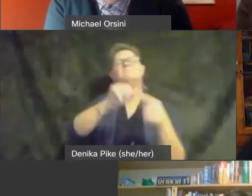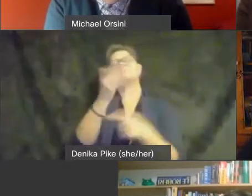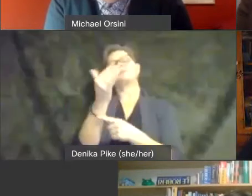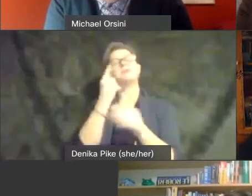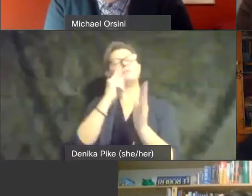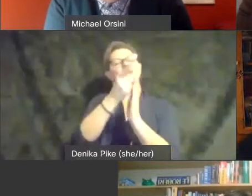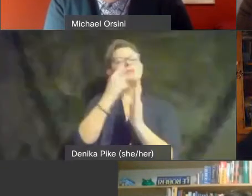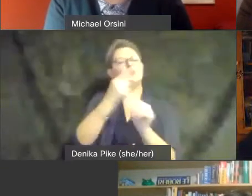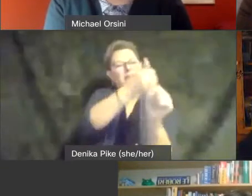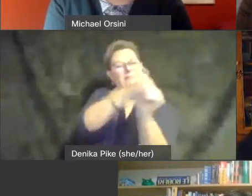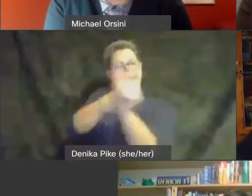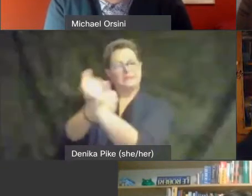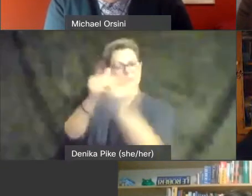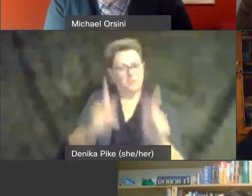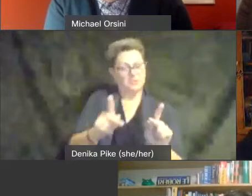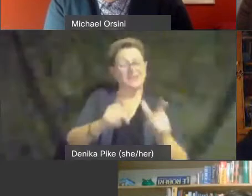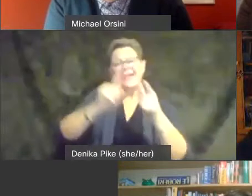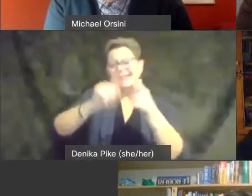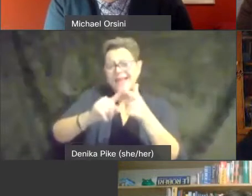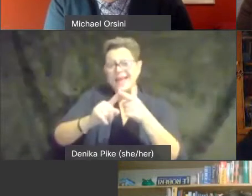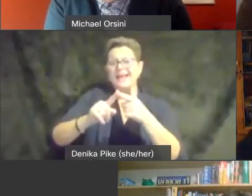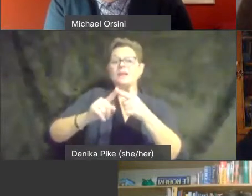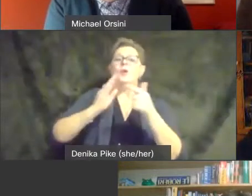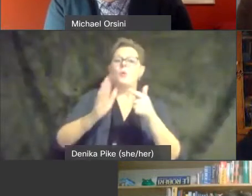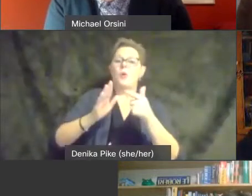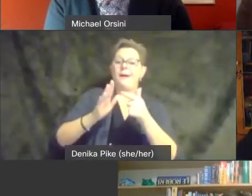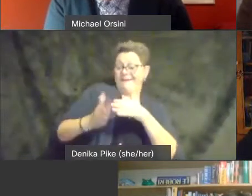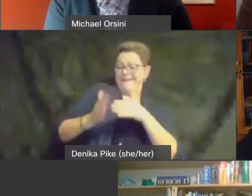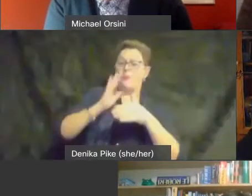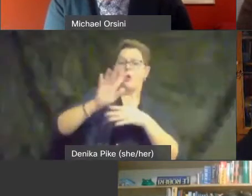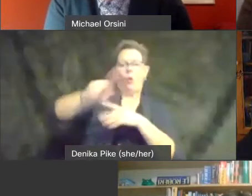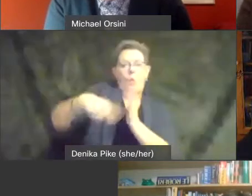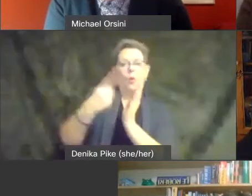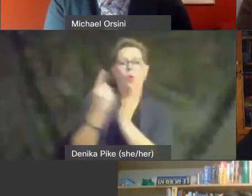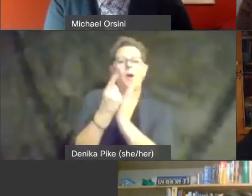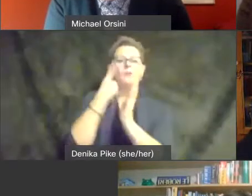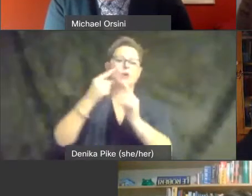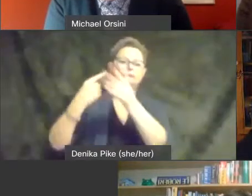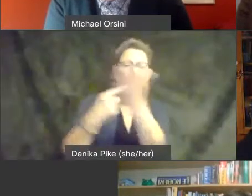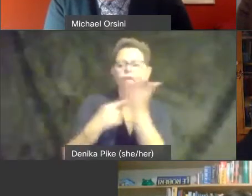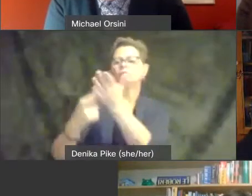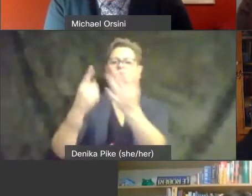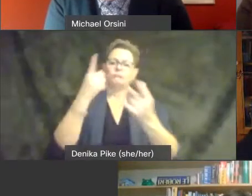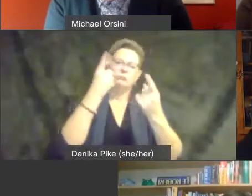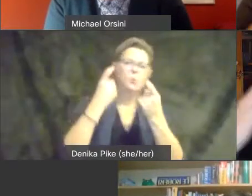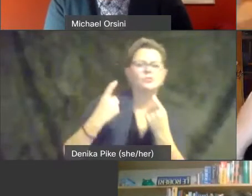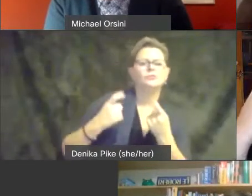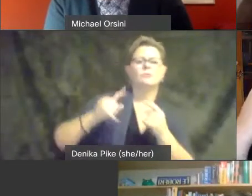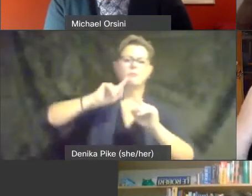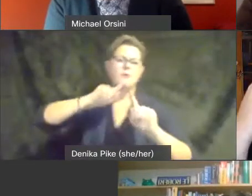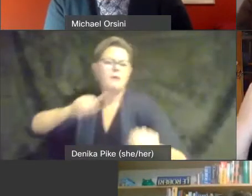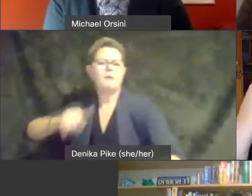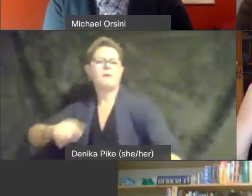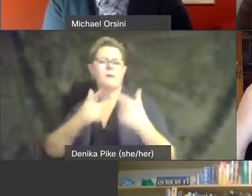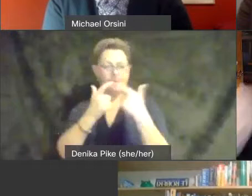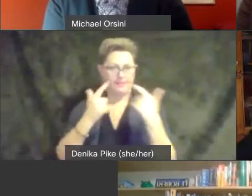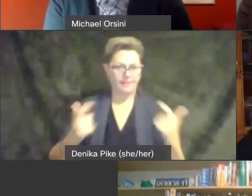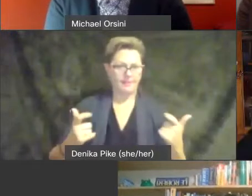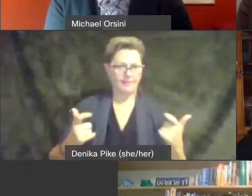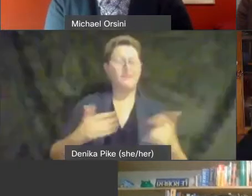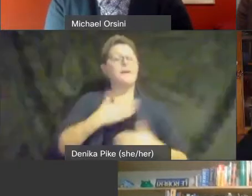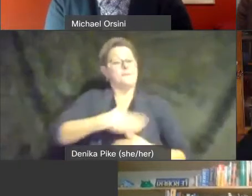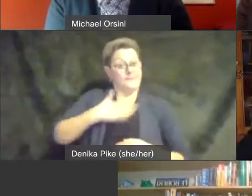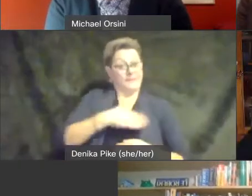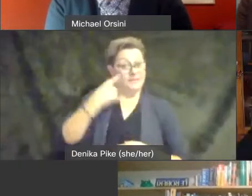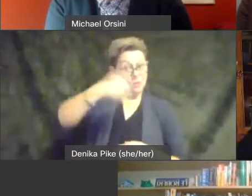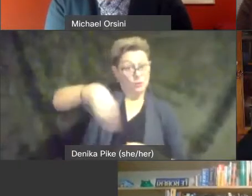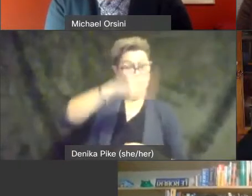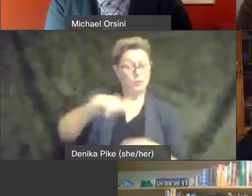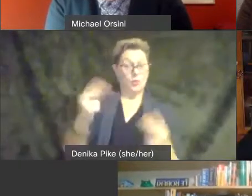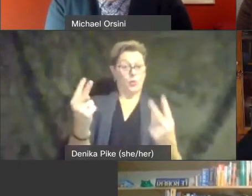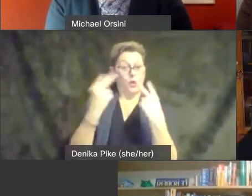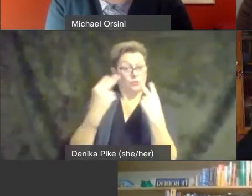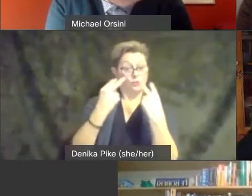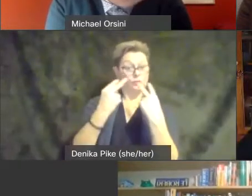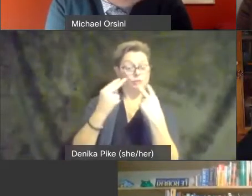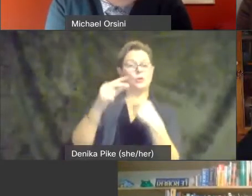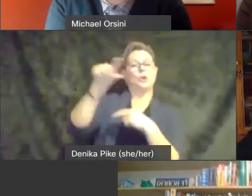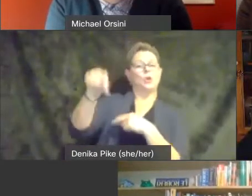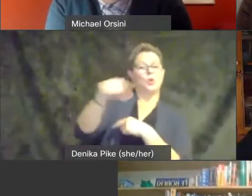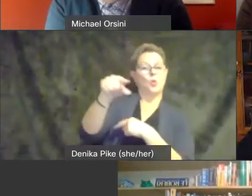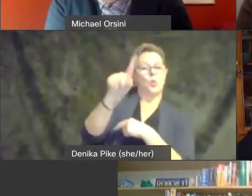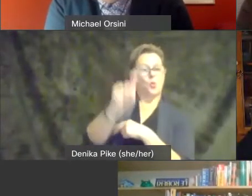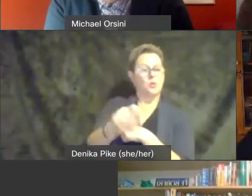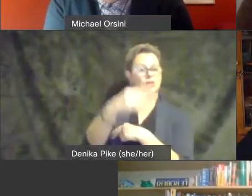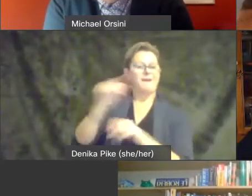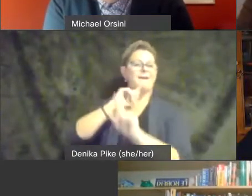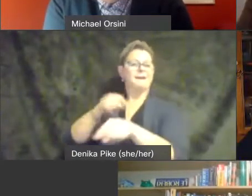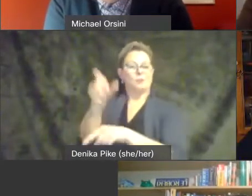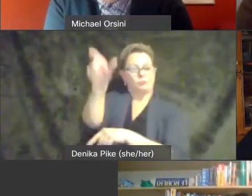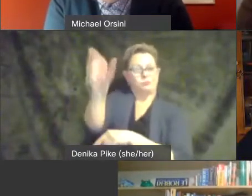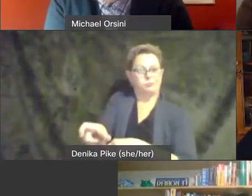Today's panel features four international academics from the social sciences and humanities who are all working on topics that are related to the ways that Covid is changing our culture and society.Each of the talks that you're going to see today are going to be between 10 and 15 minutes. That's bound to be followed by an hour for questions and discussion. So for everybody that's attending here, we are going to invite you to type your questions into the chat window. There's little Q & A and a chat window and you can actually type those in as we proceed through the speakers. You don't have to wait.